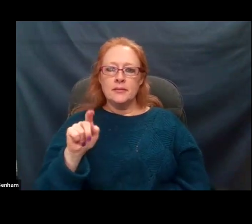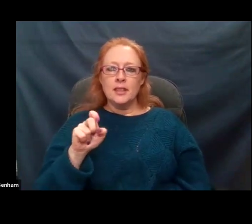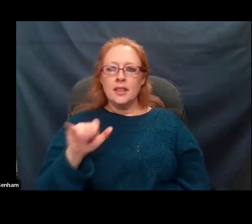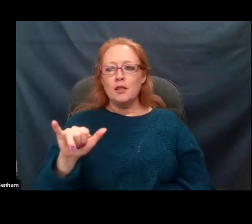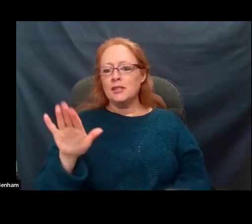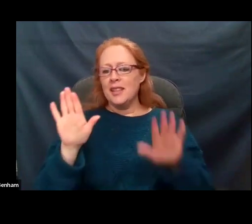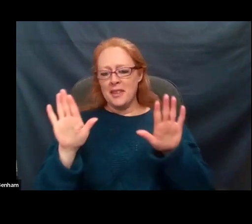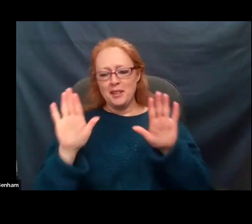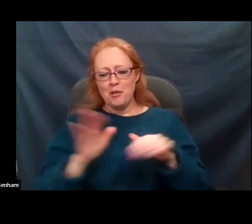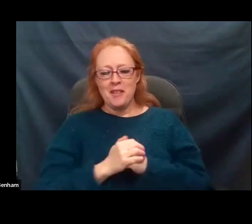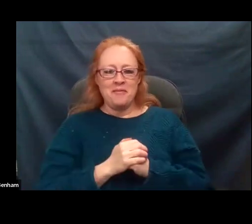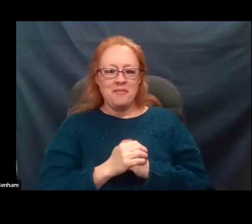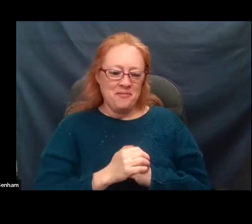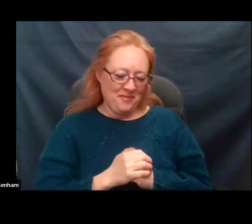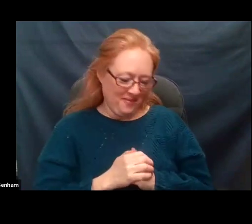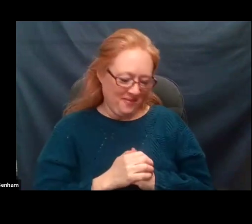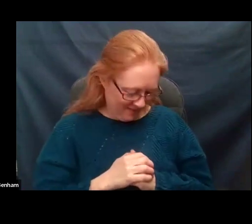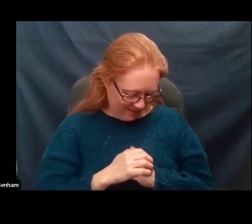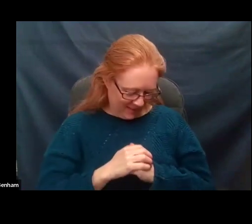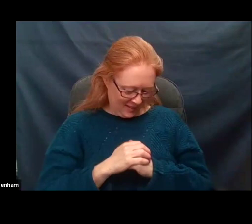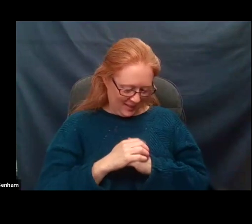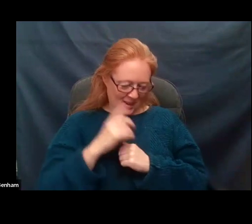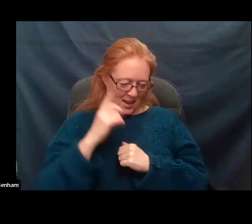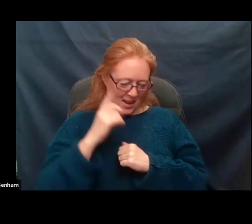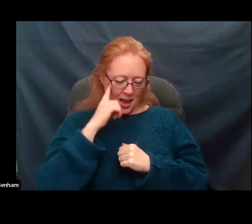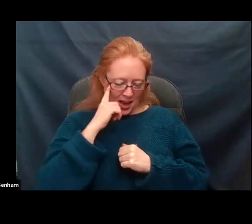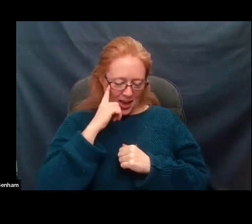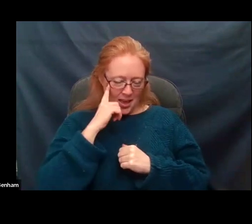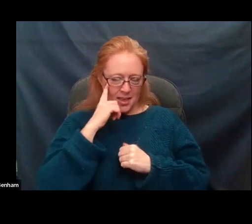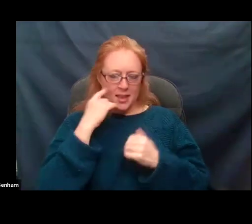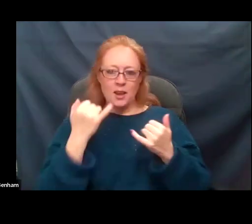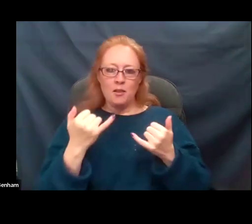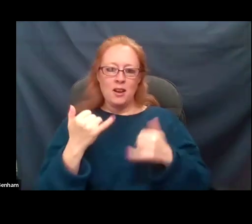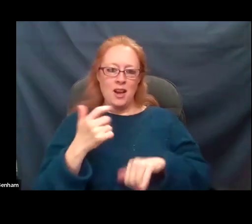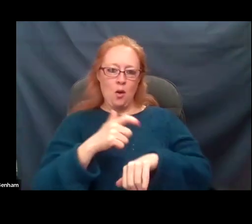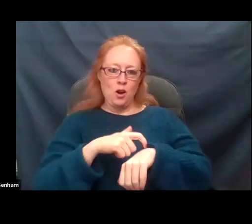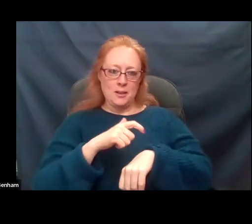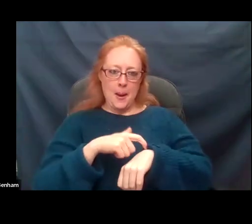Maybe it's for more. This is great, Shari. Yes.